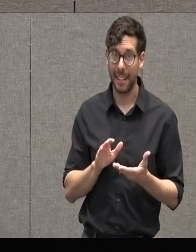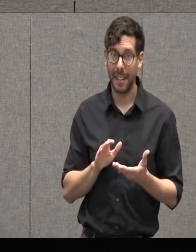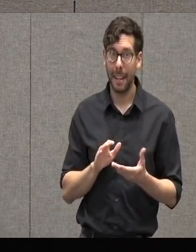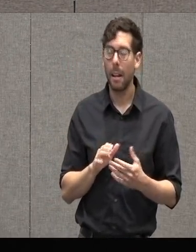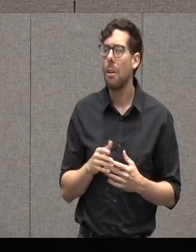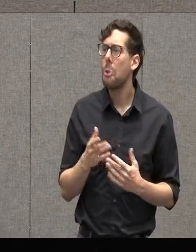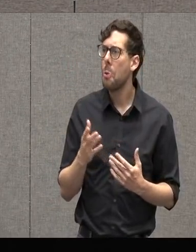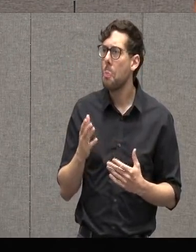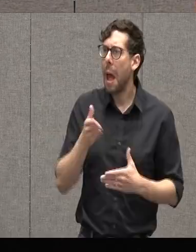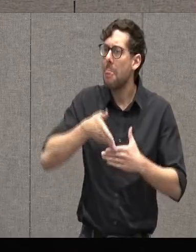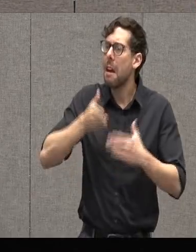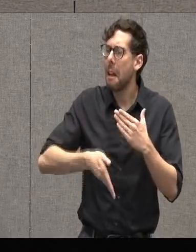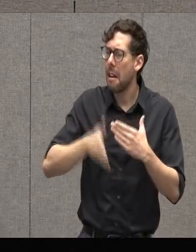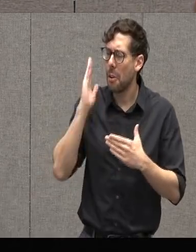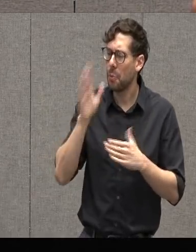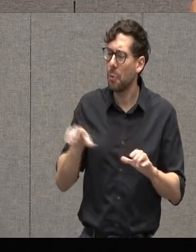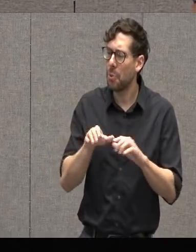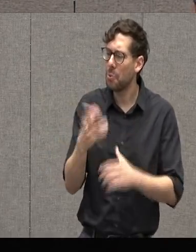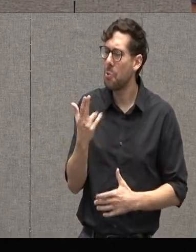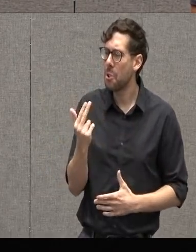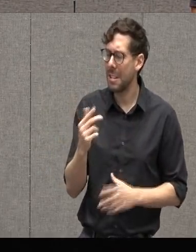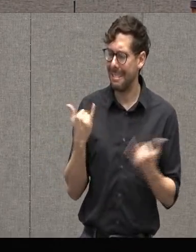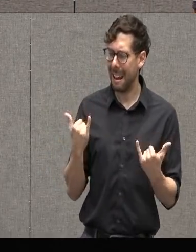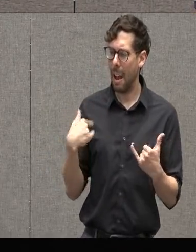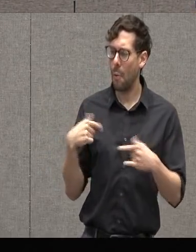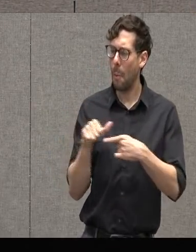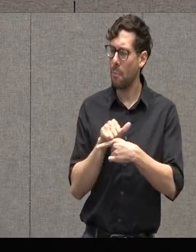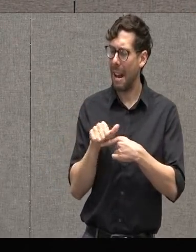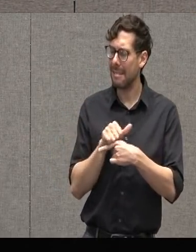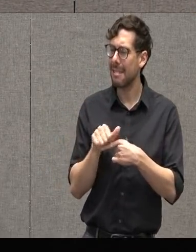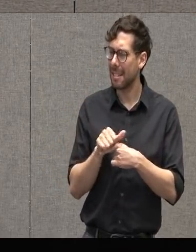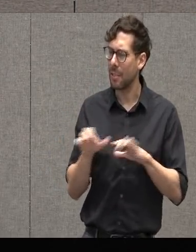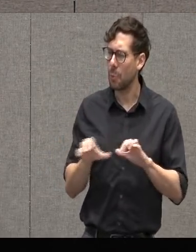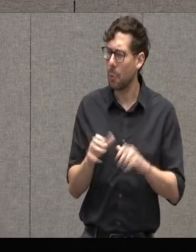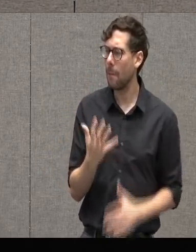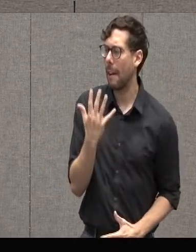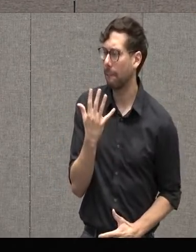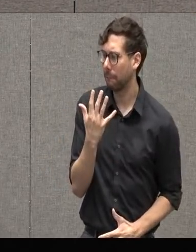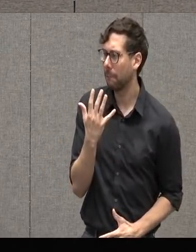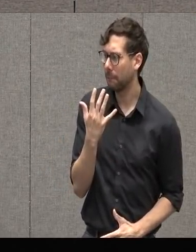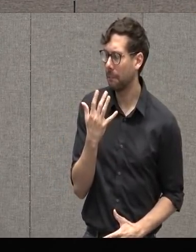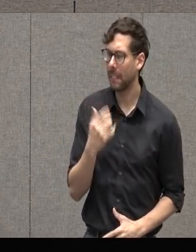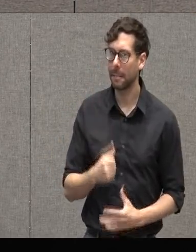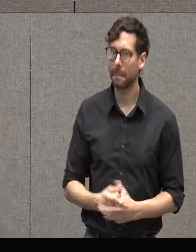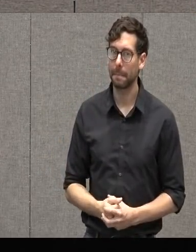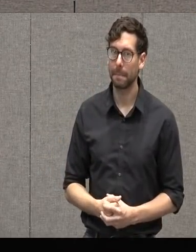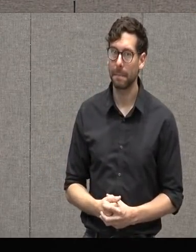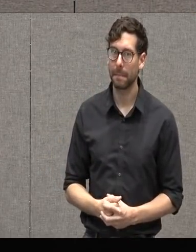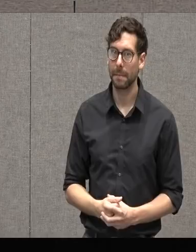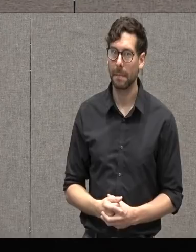and let's work our way up, so maybe five, counting by fives. Okay.